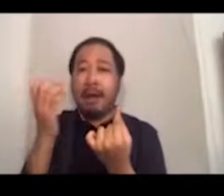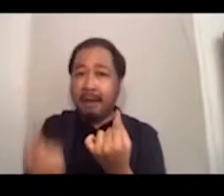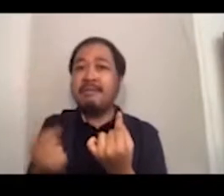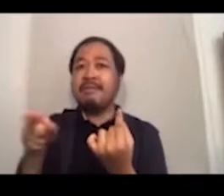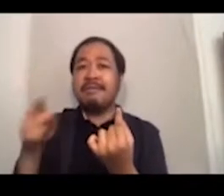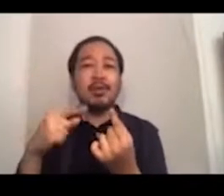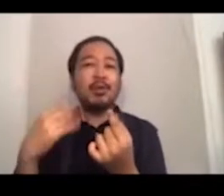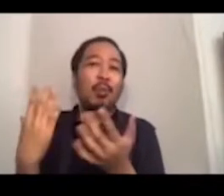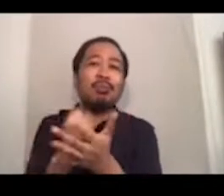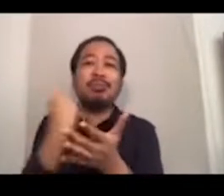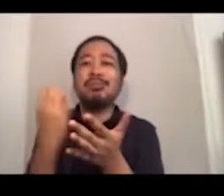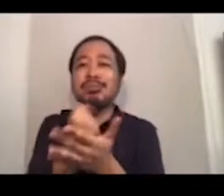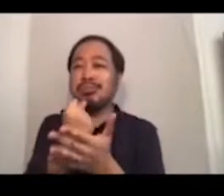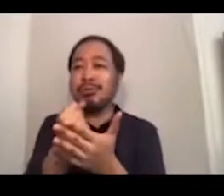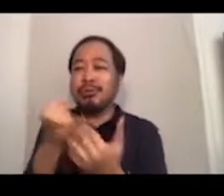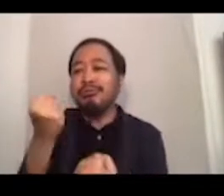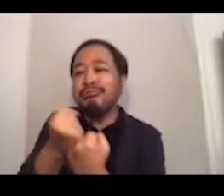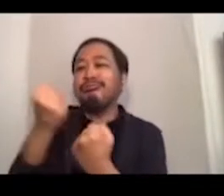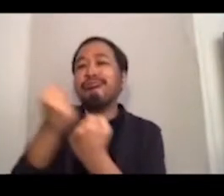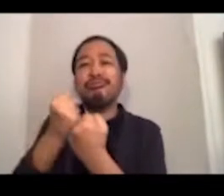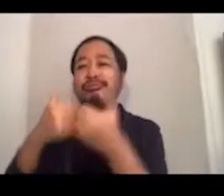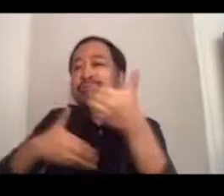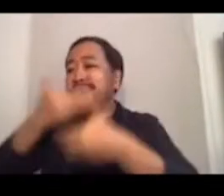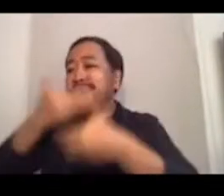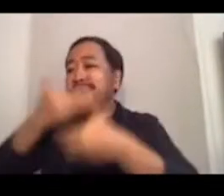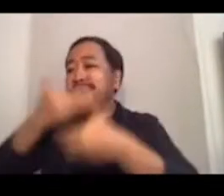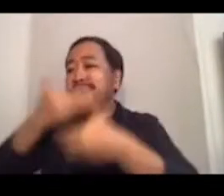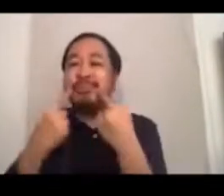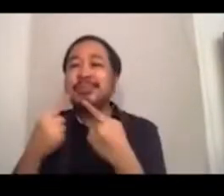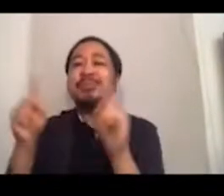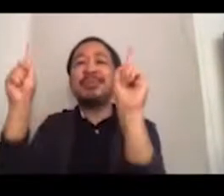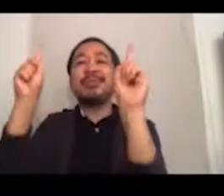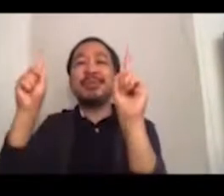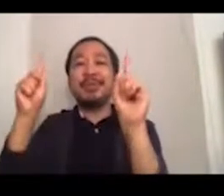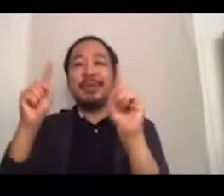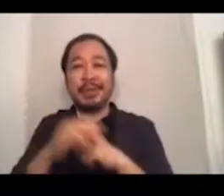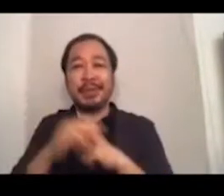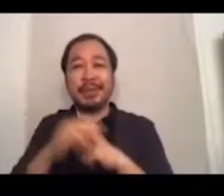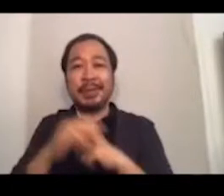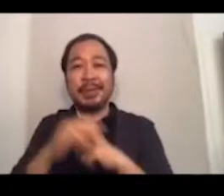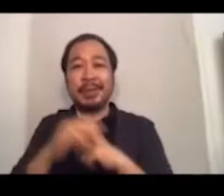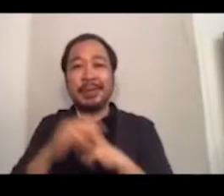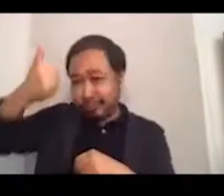we've decided to launch on the International Day of Persons with Disabilities,